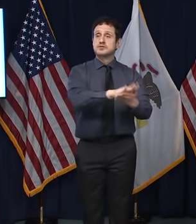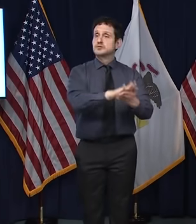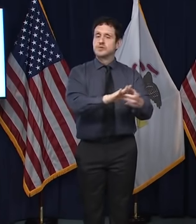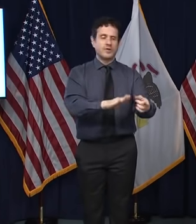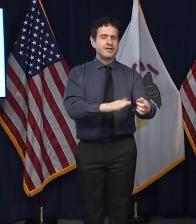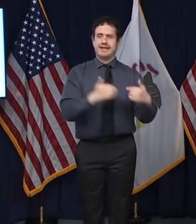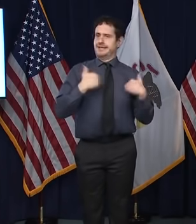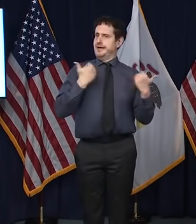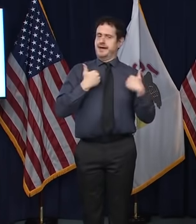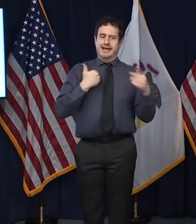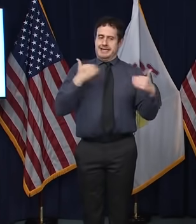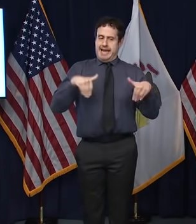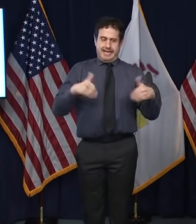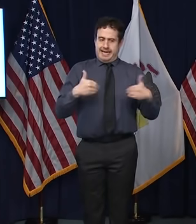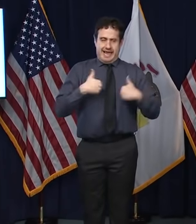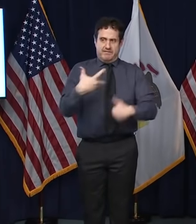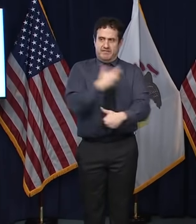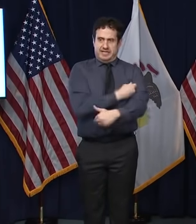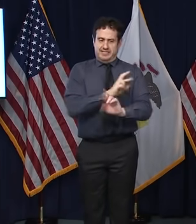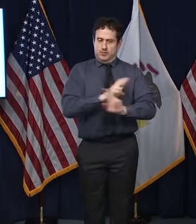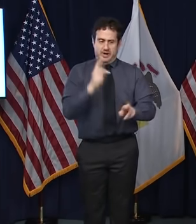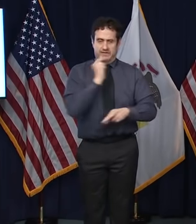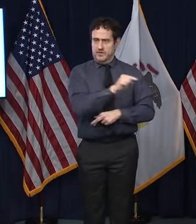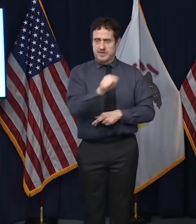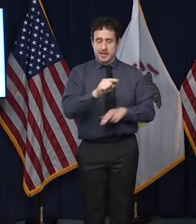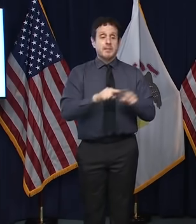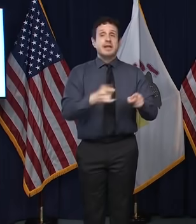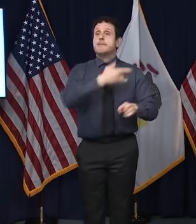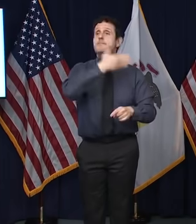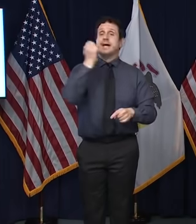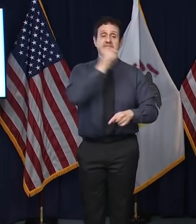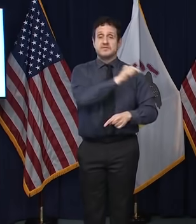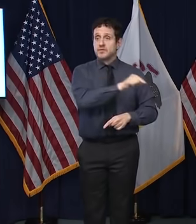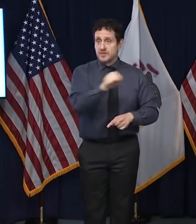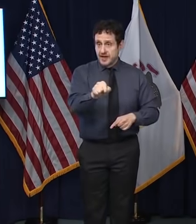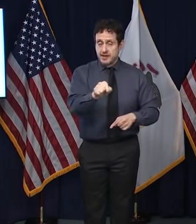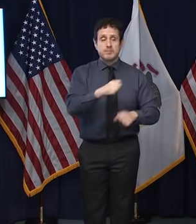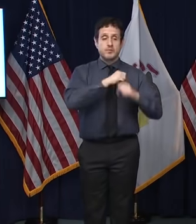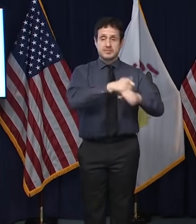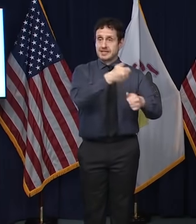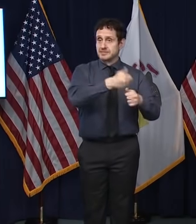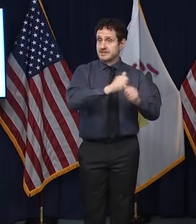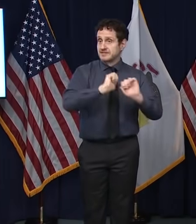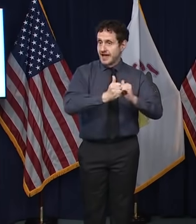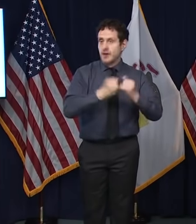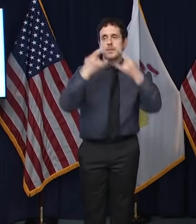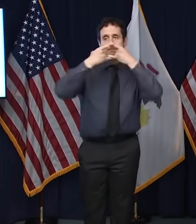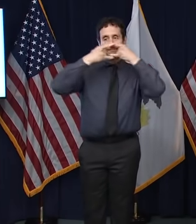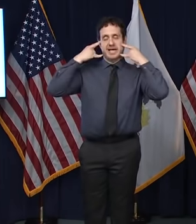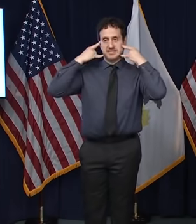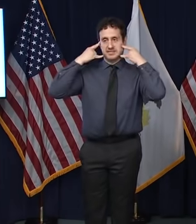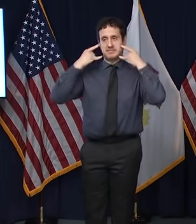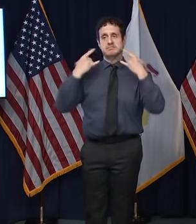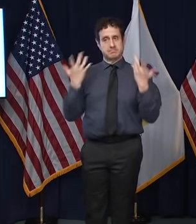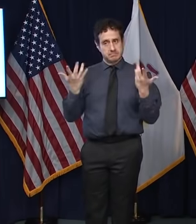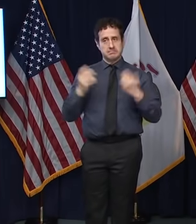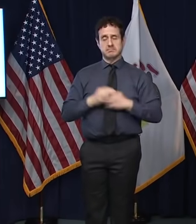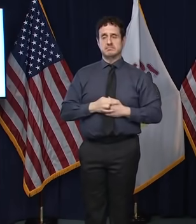our kids in school who are too young to even be vaccinated